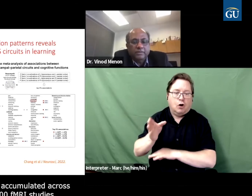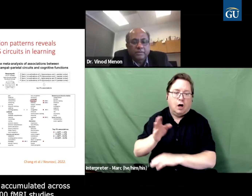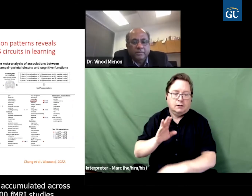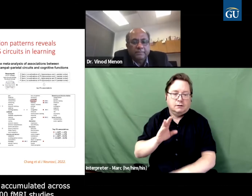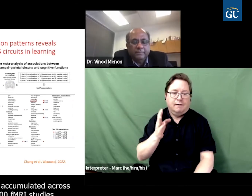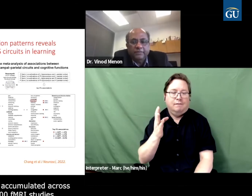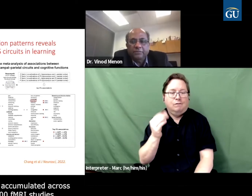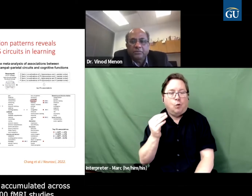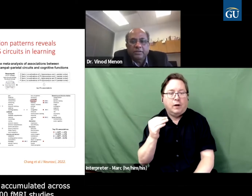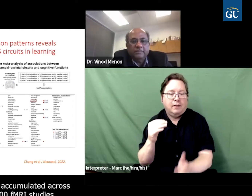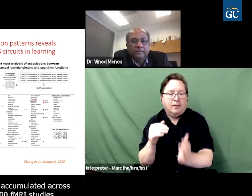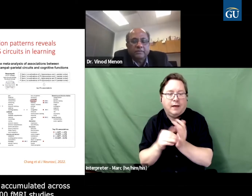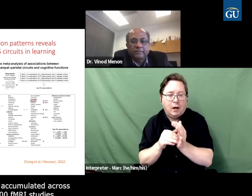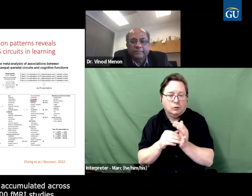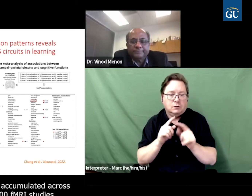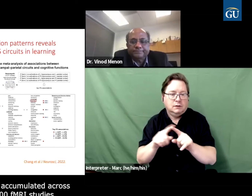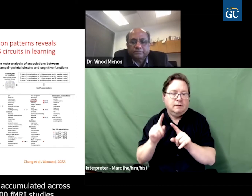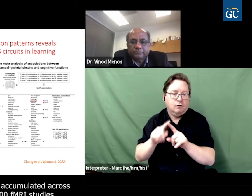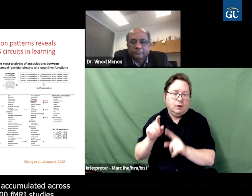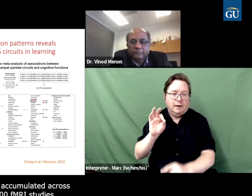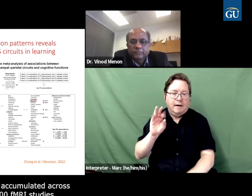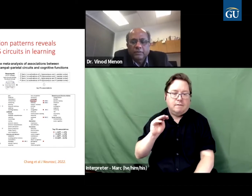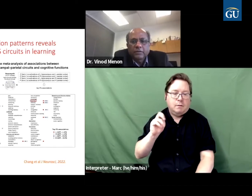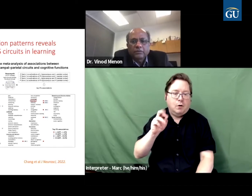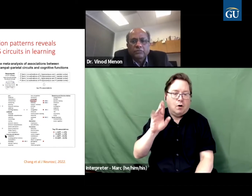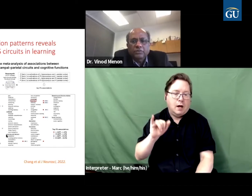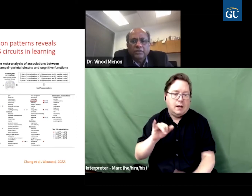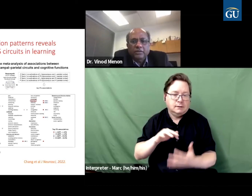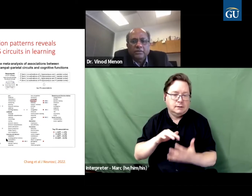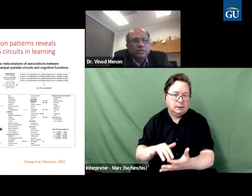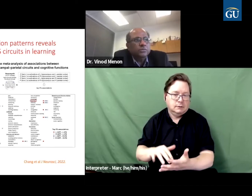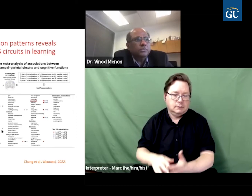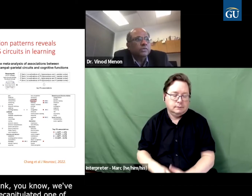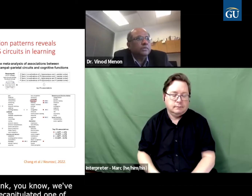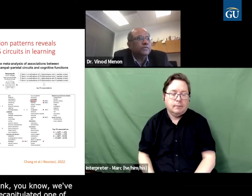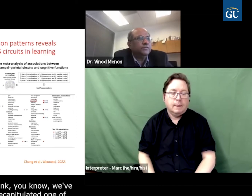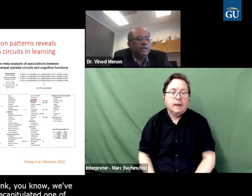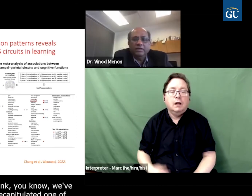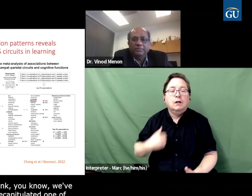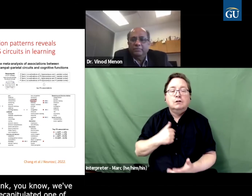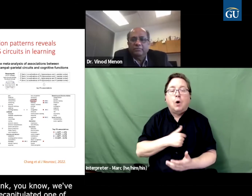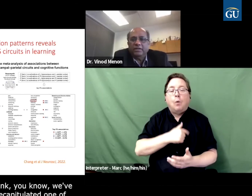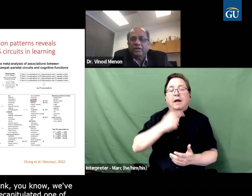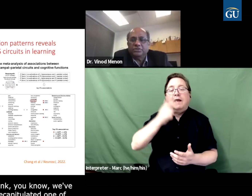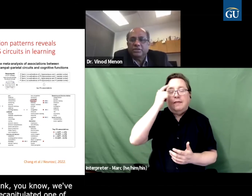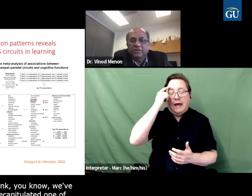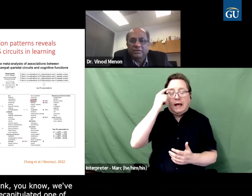14 000 um fmri studies